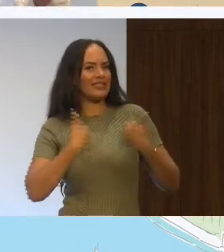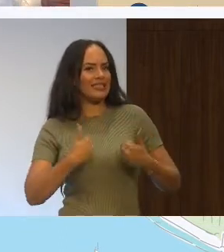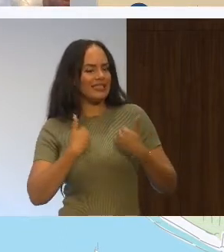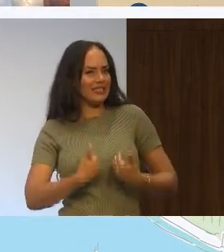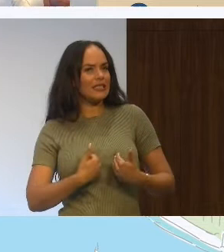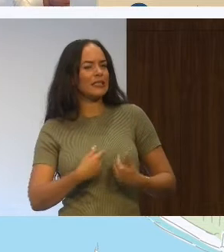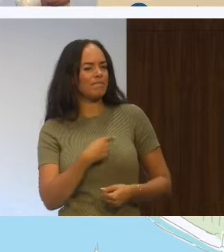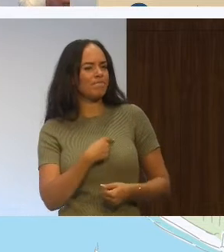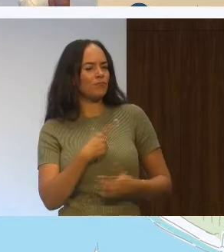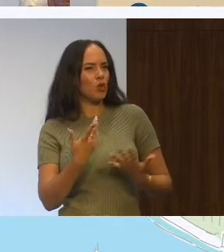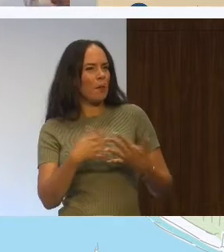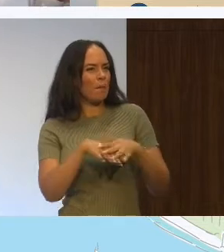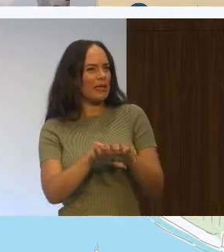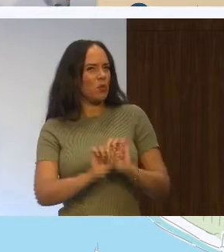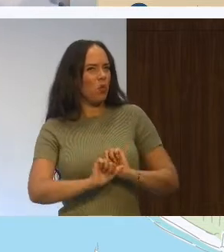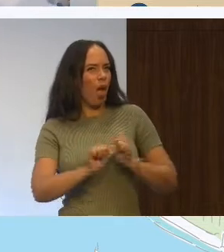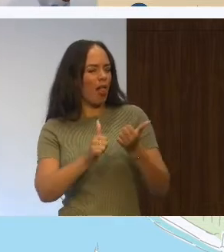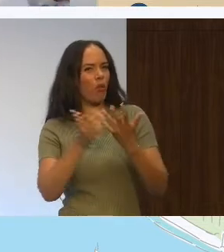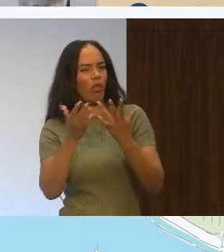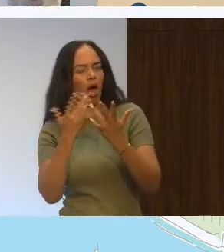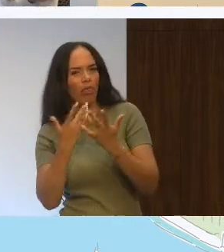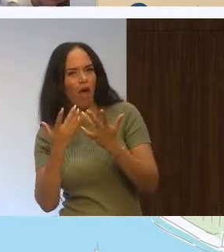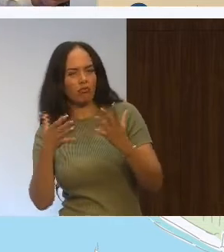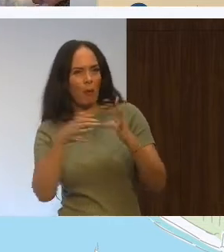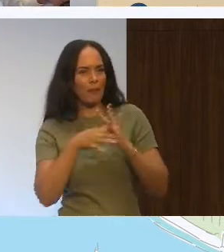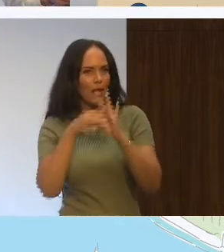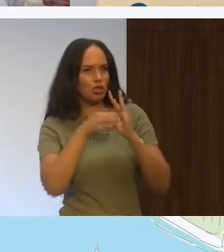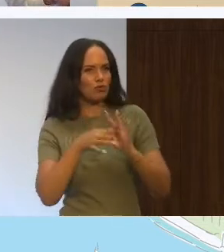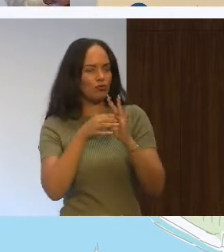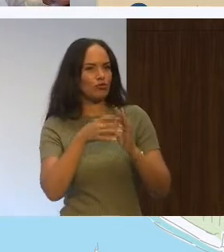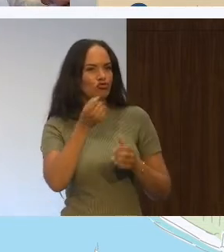they don't mix very well with certain other drugs are used for treating